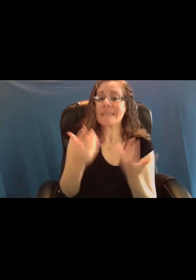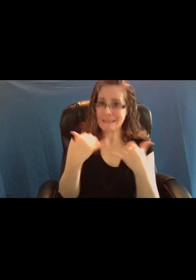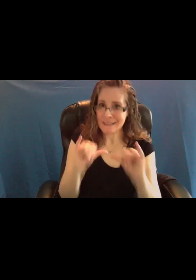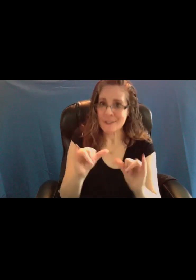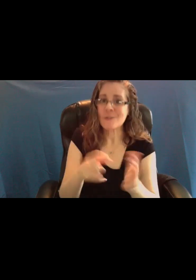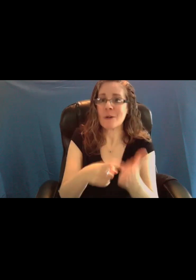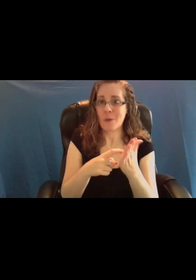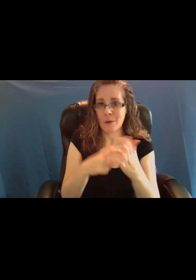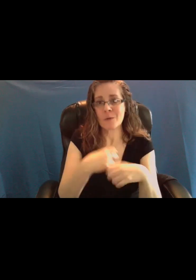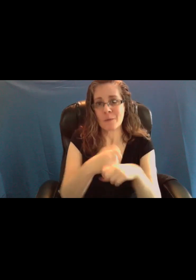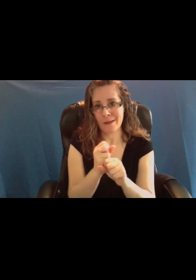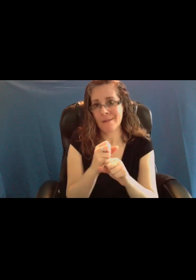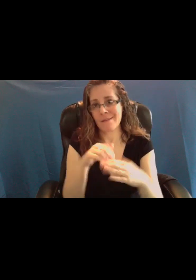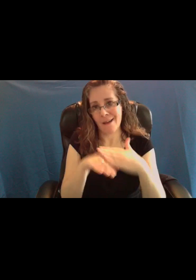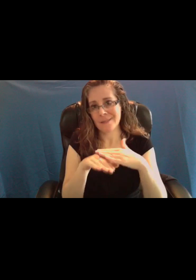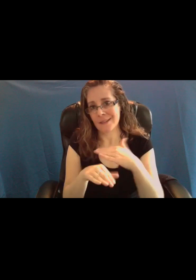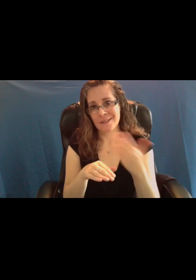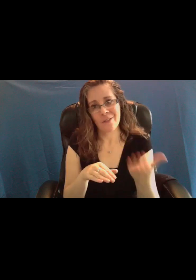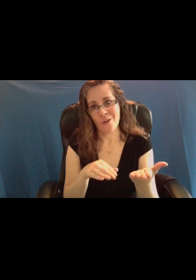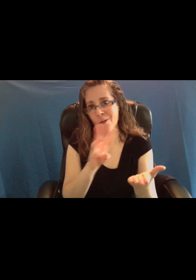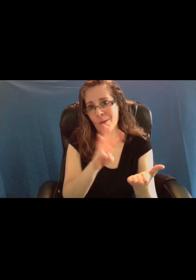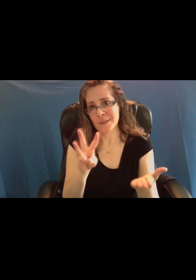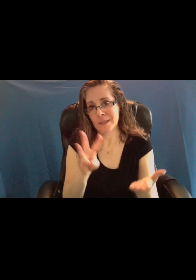if they're not, don't have -- in the regulation what guidelines